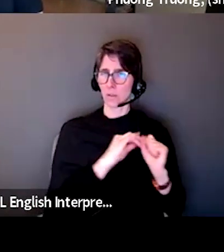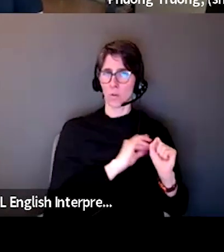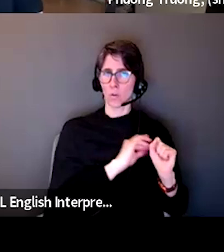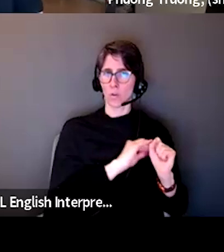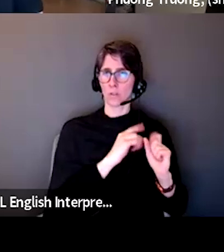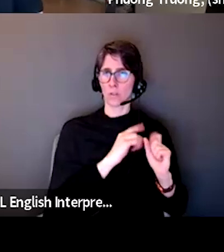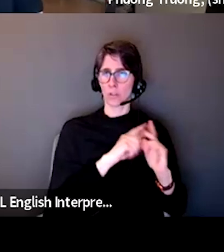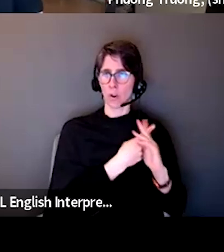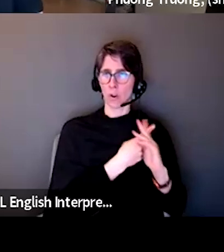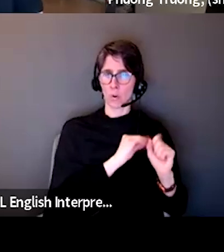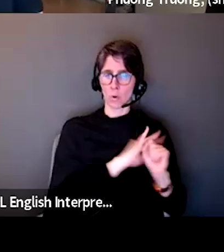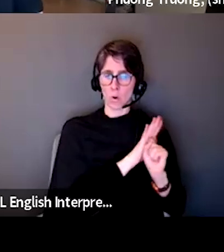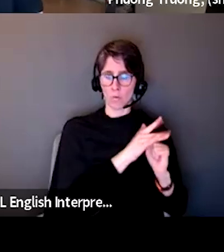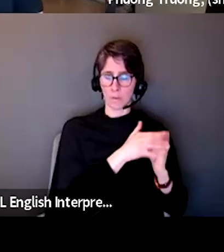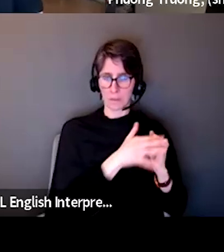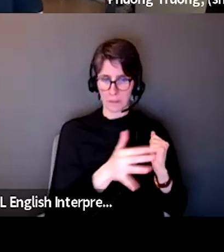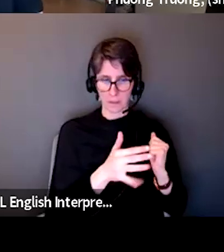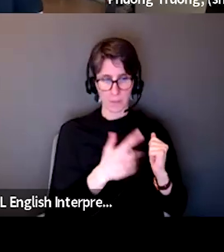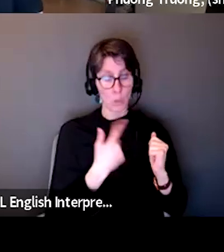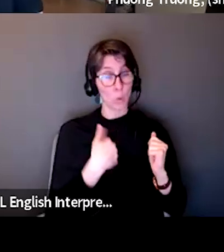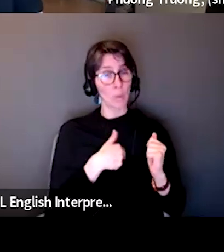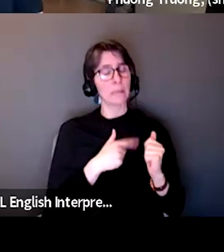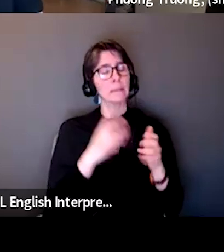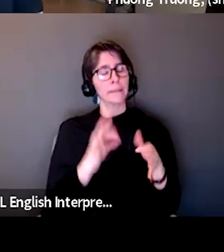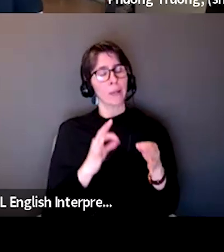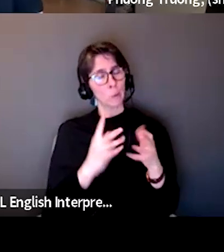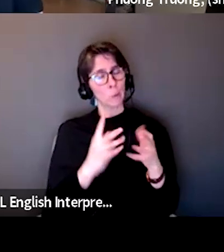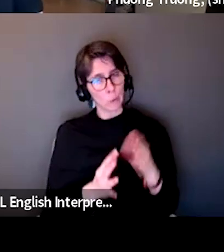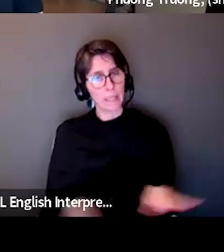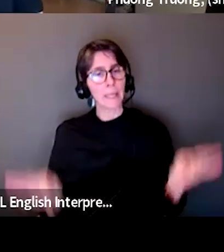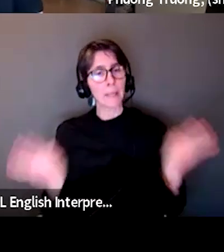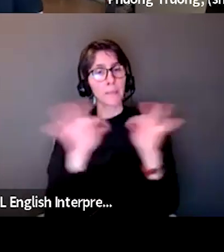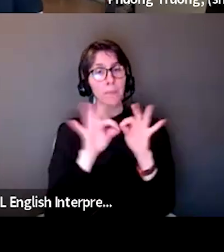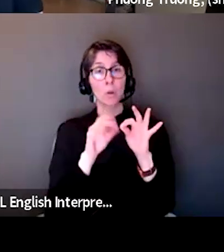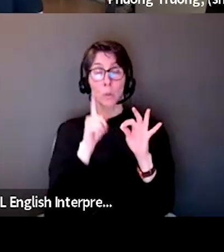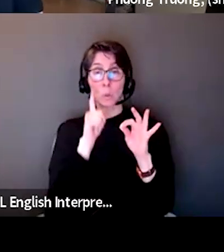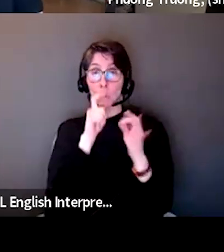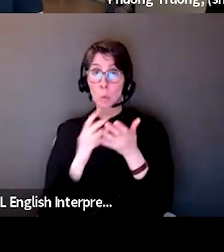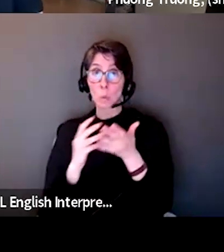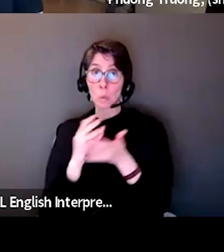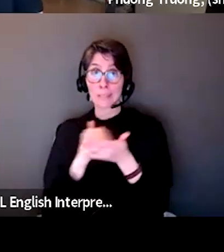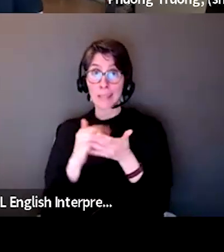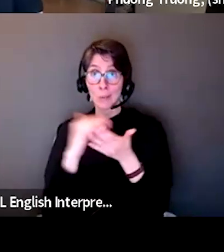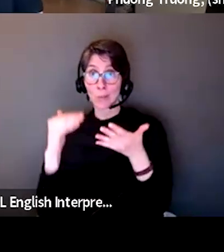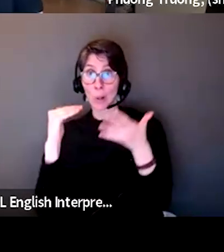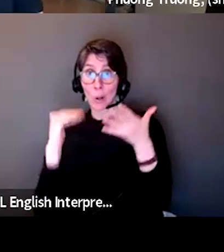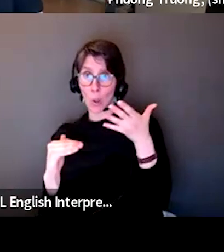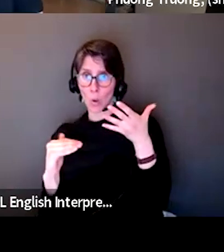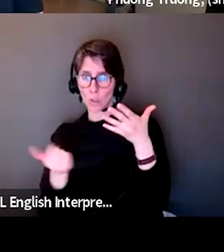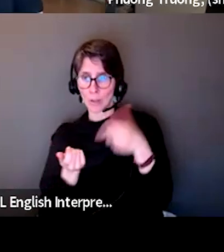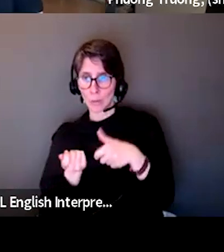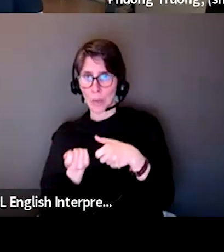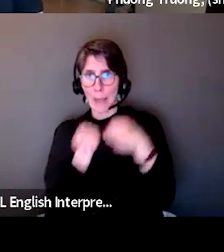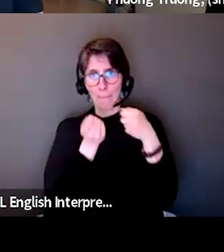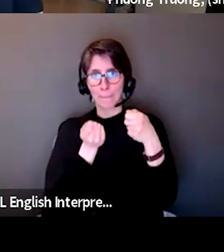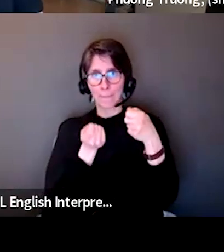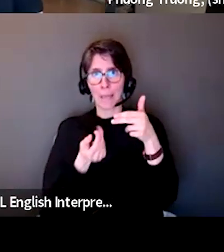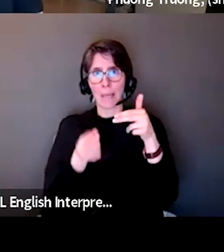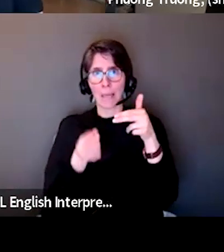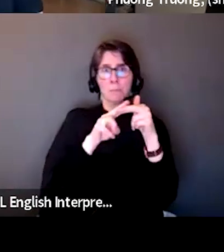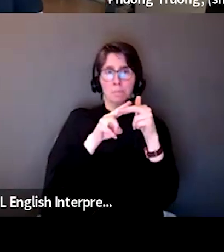really made it a priority to bring people at the lower end up to the point where directors